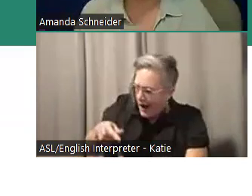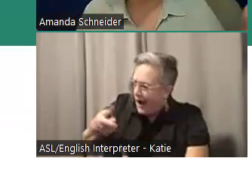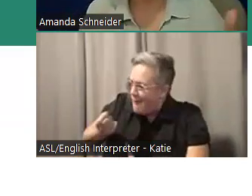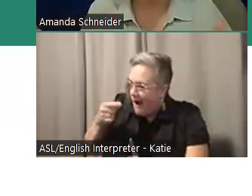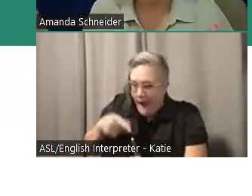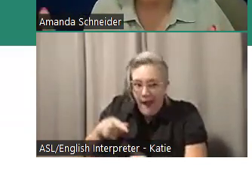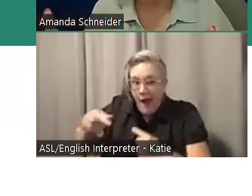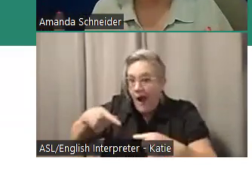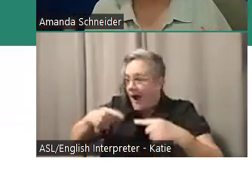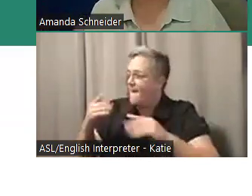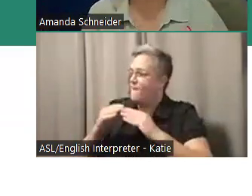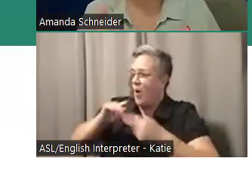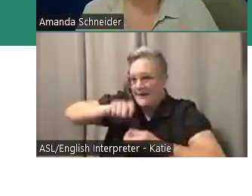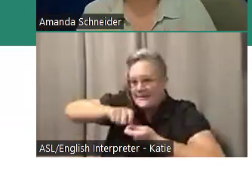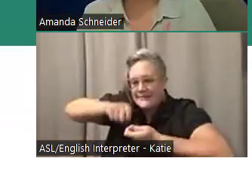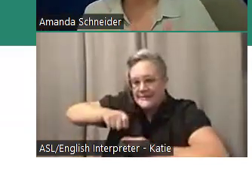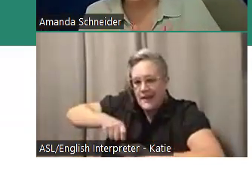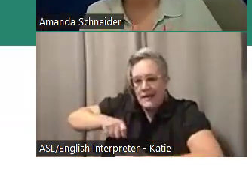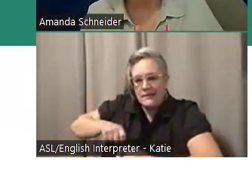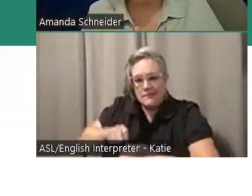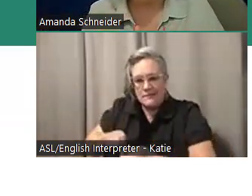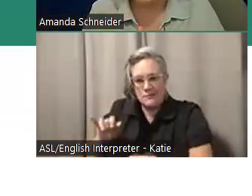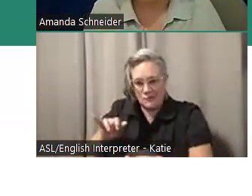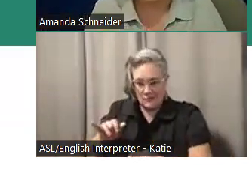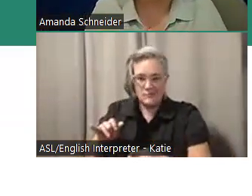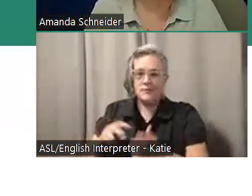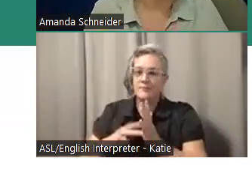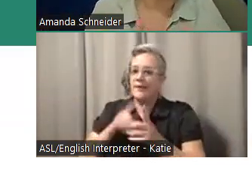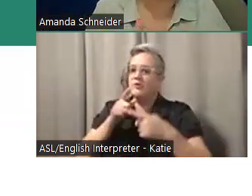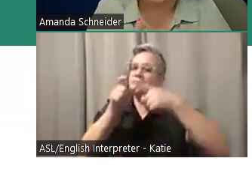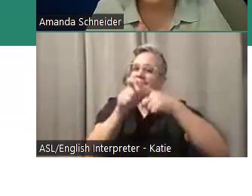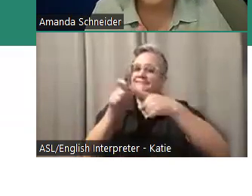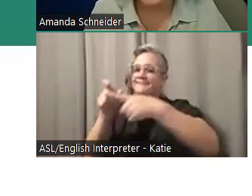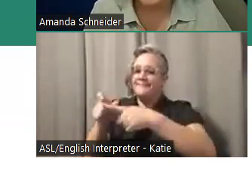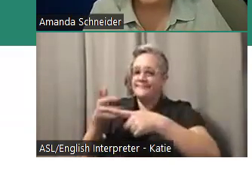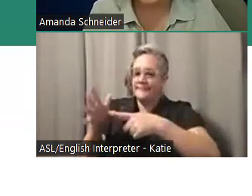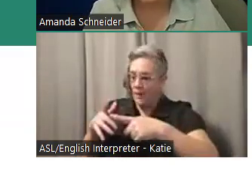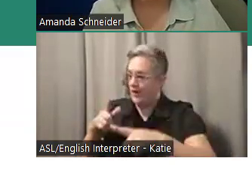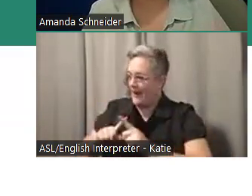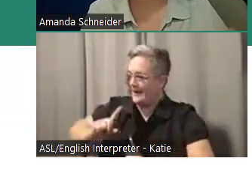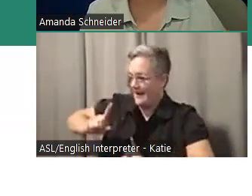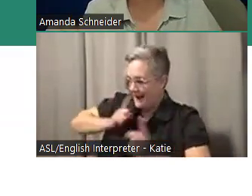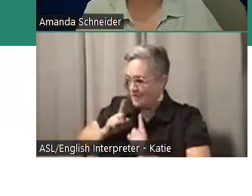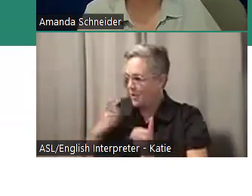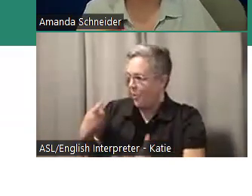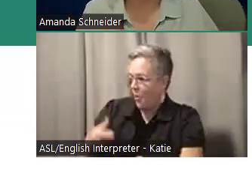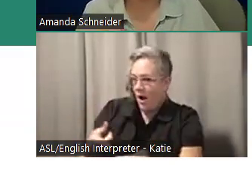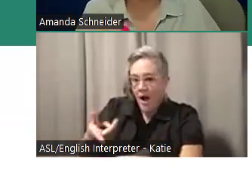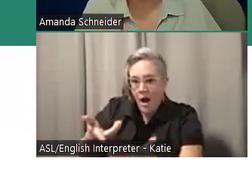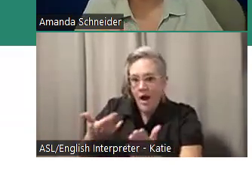And so, when we talk about expanding on the text, this is where having some of those conversations about the pictures really help